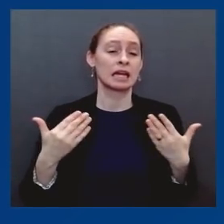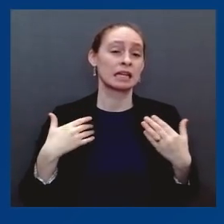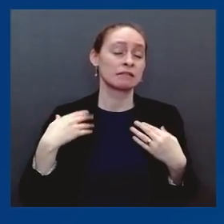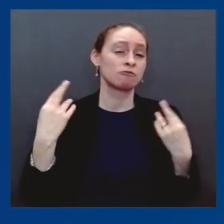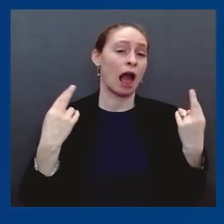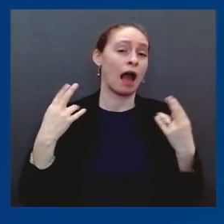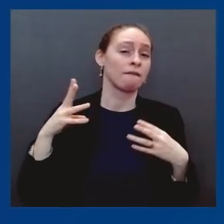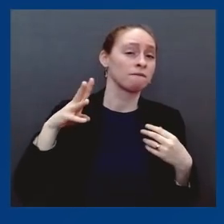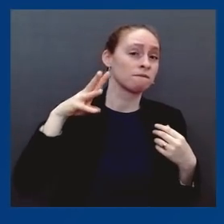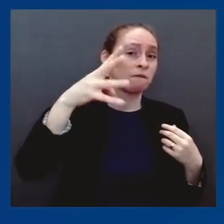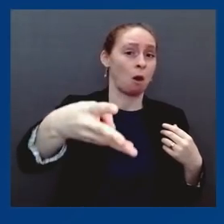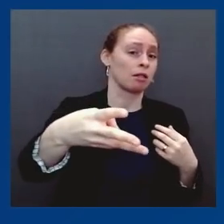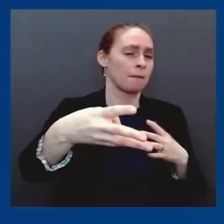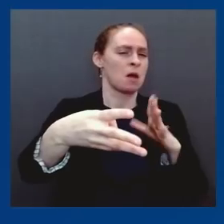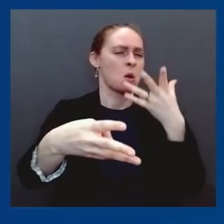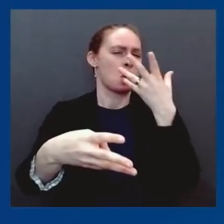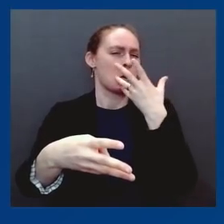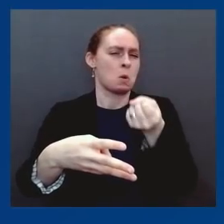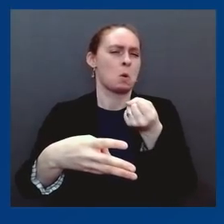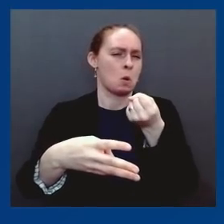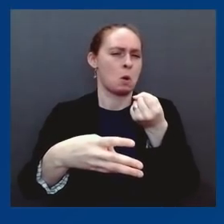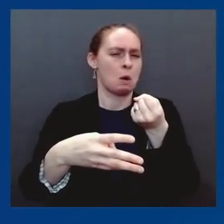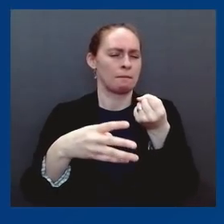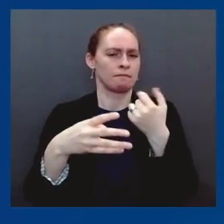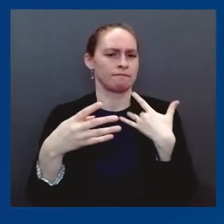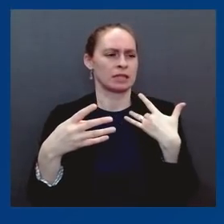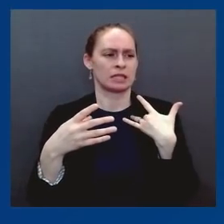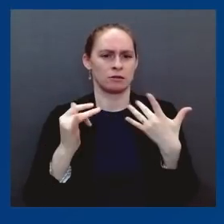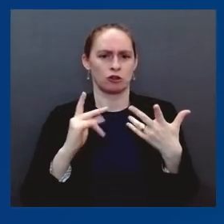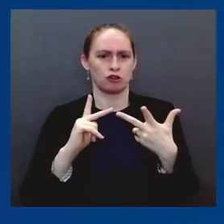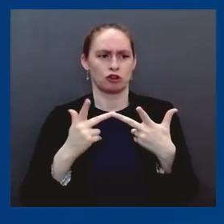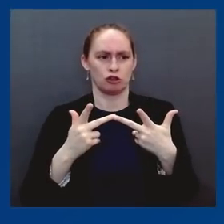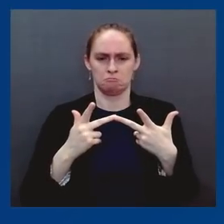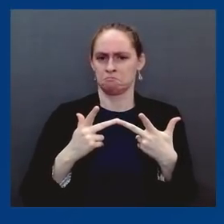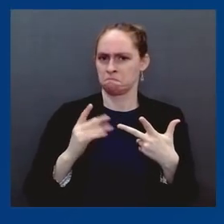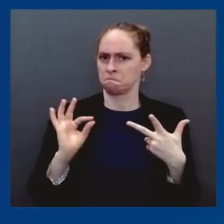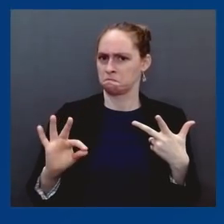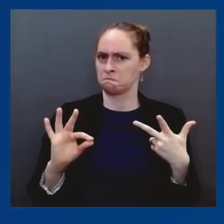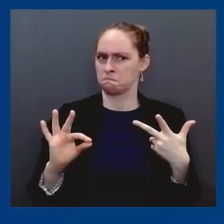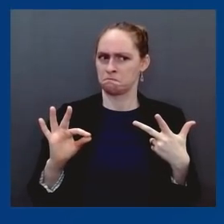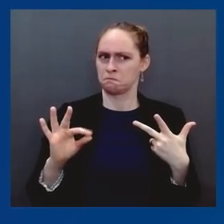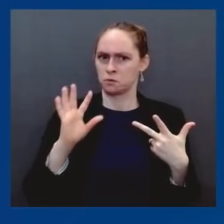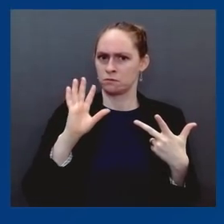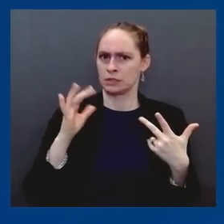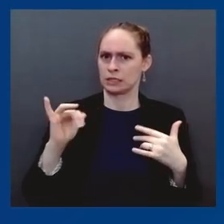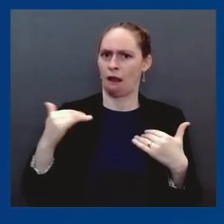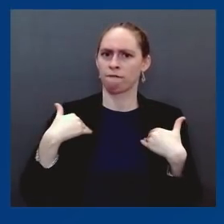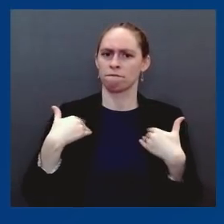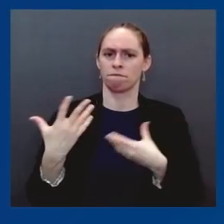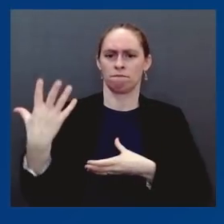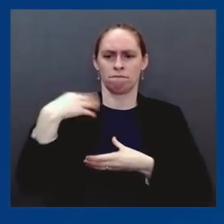So, we're going to take one step at a time, get the data from the third boost, and then make decisions based on the scientific data.